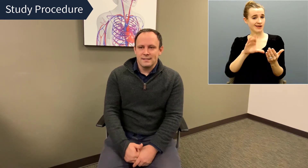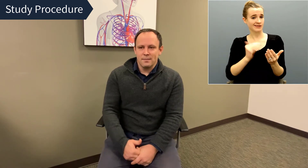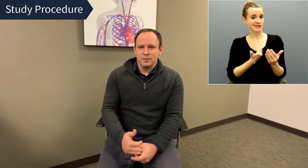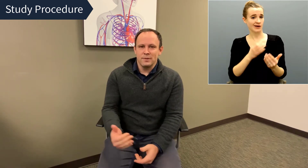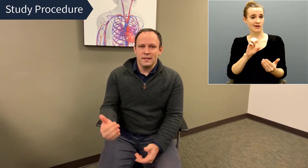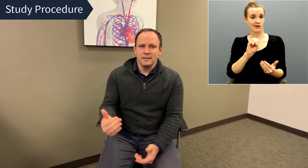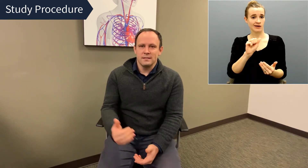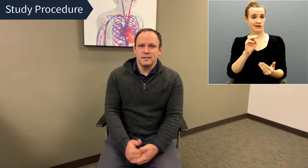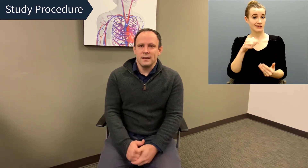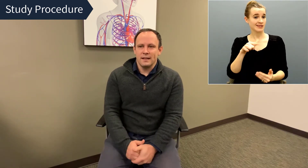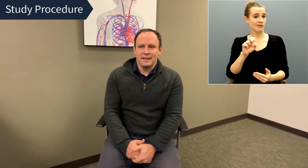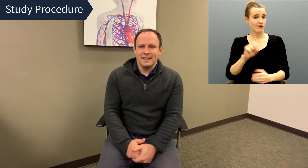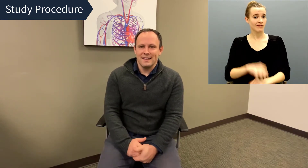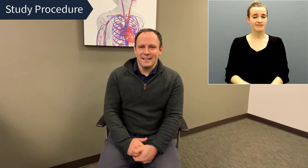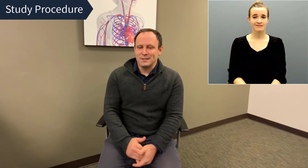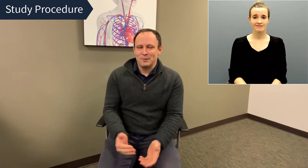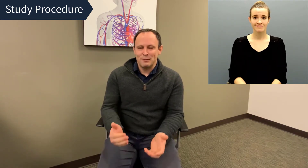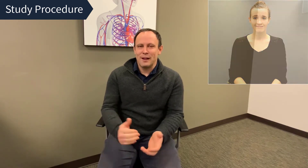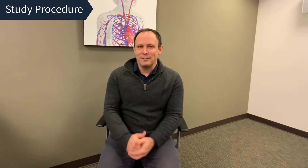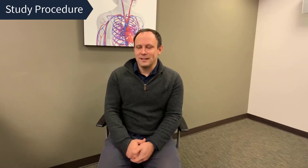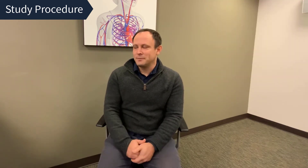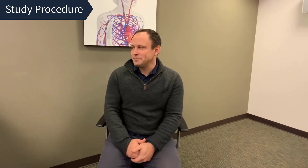sample and, and that's how we arrived at it.